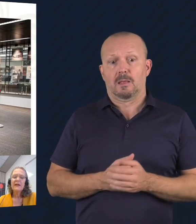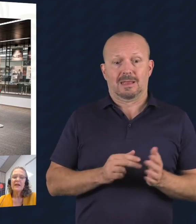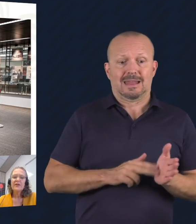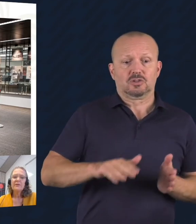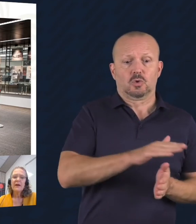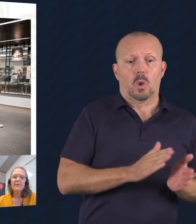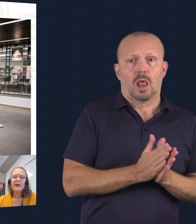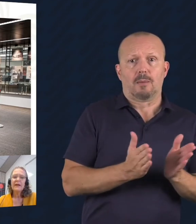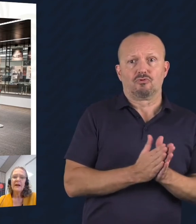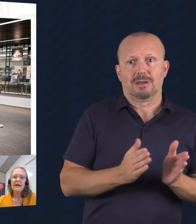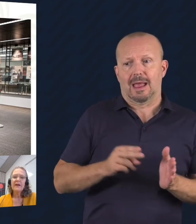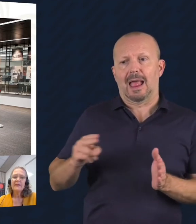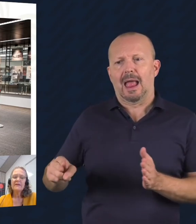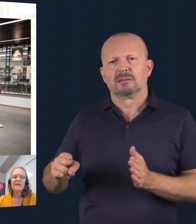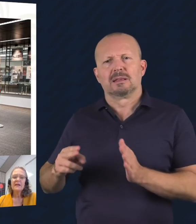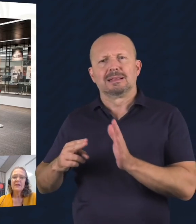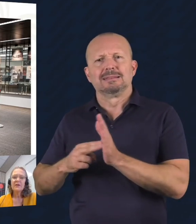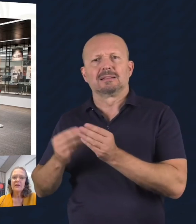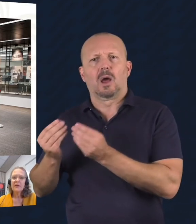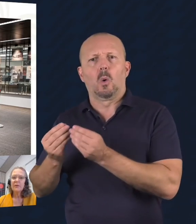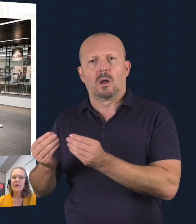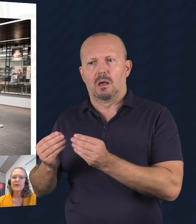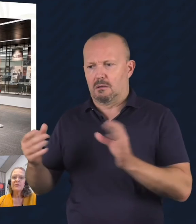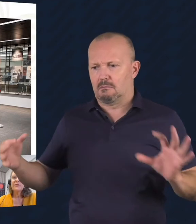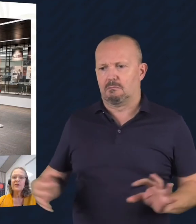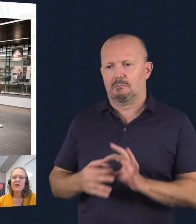National Library Archives in Ngā Taonga are working towards a shared